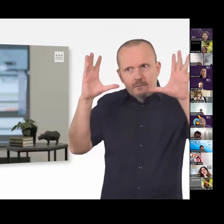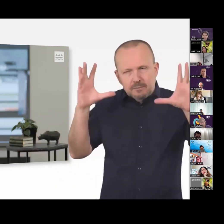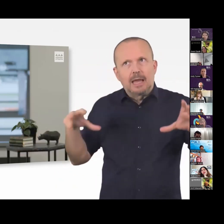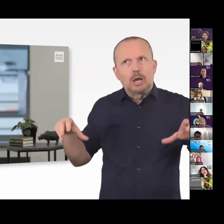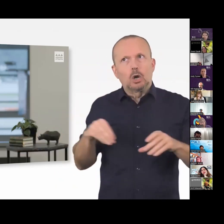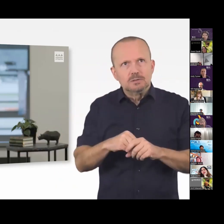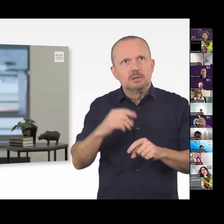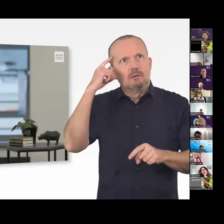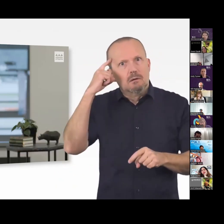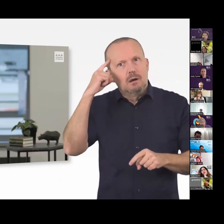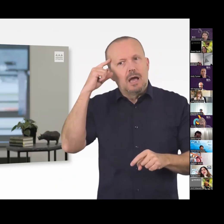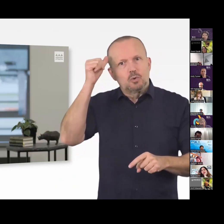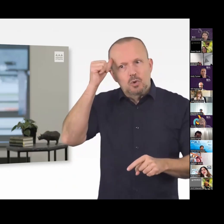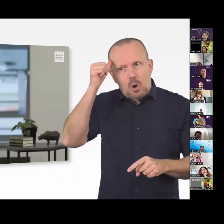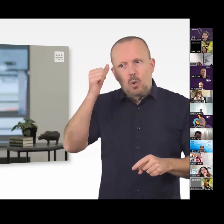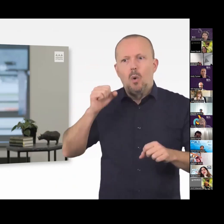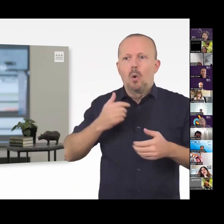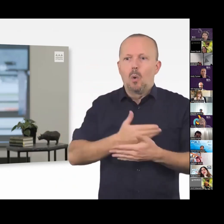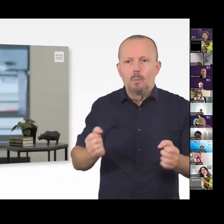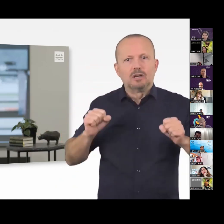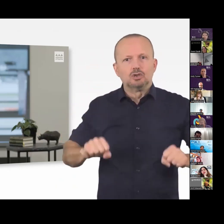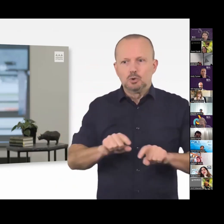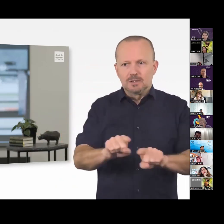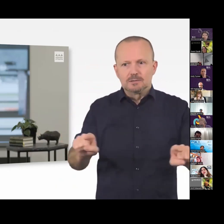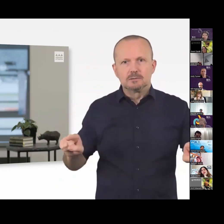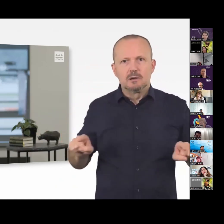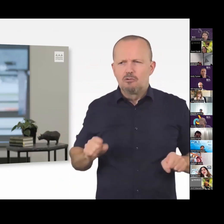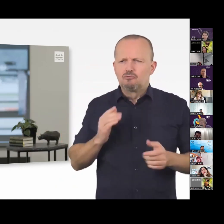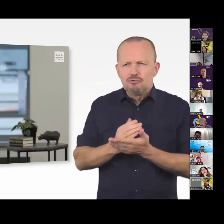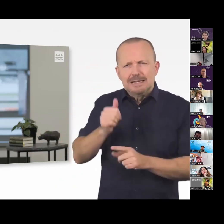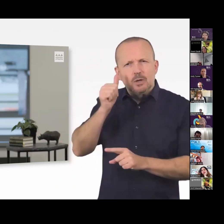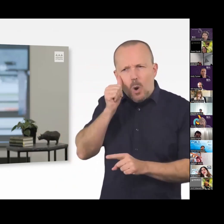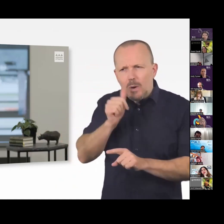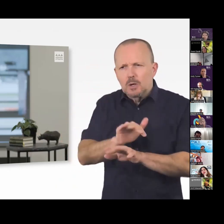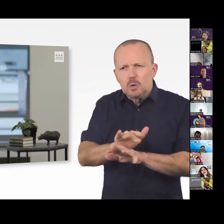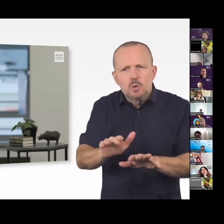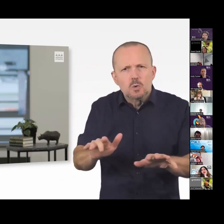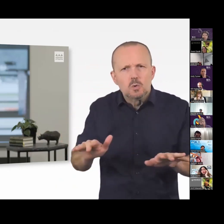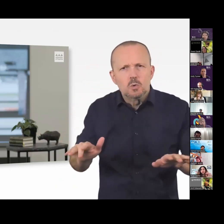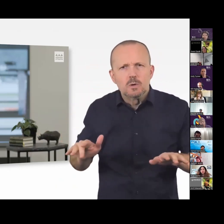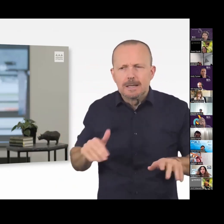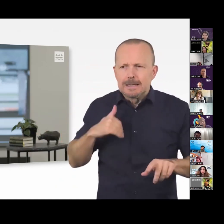You know, I think inclusively by thinking about all my learners, really knowing my learner.